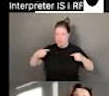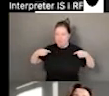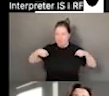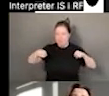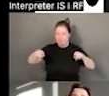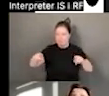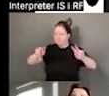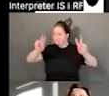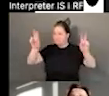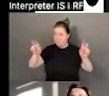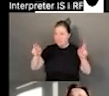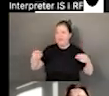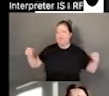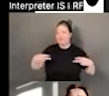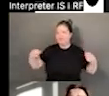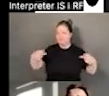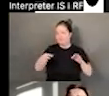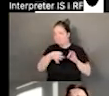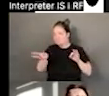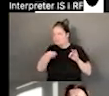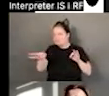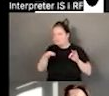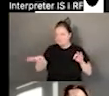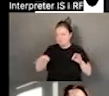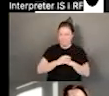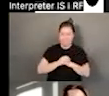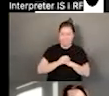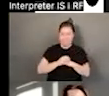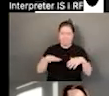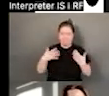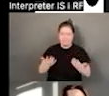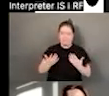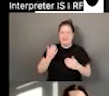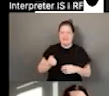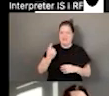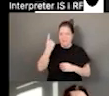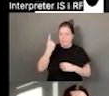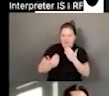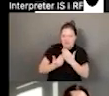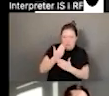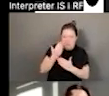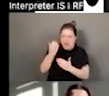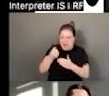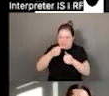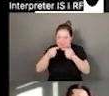And we will also have a quick update on the Upower project that we used